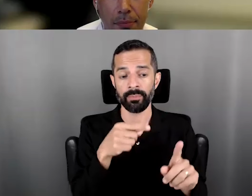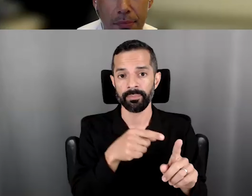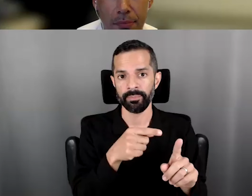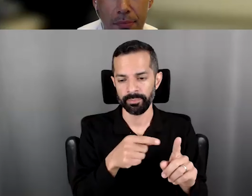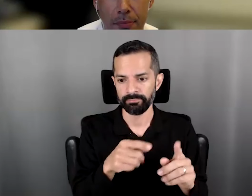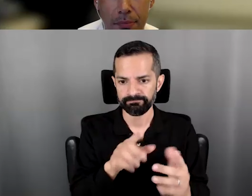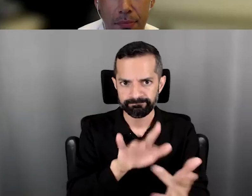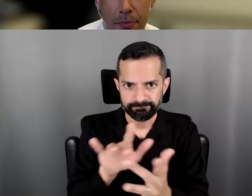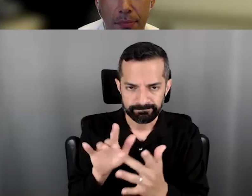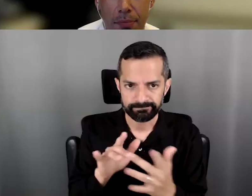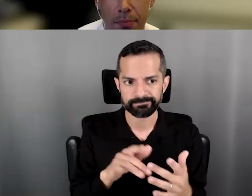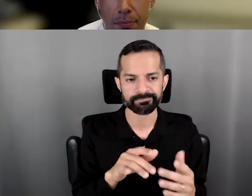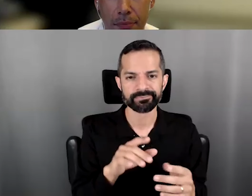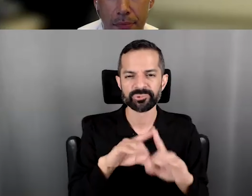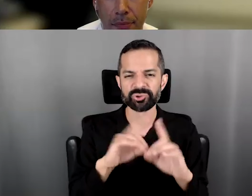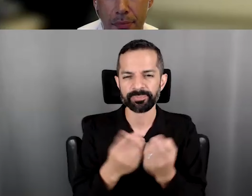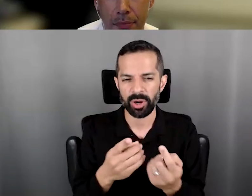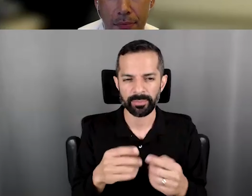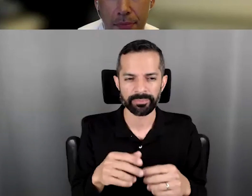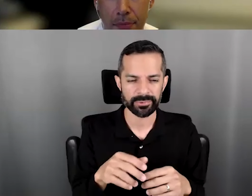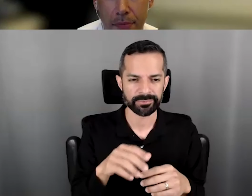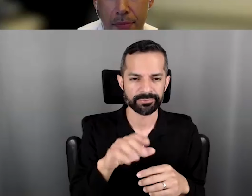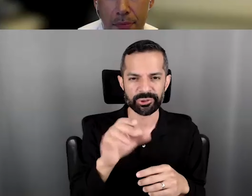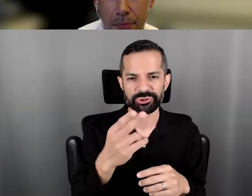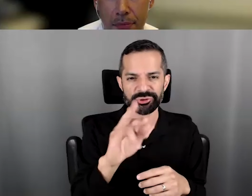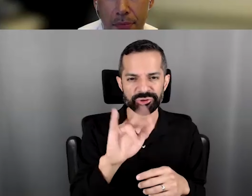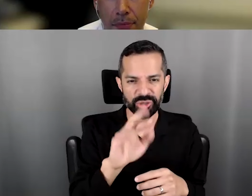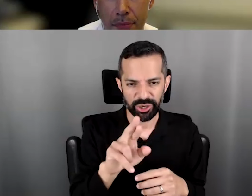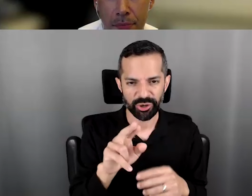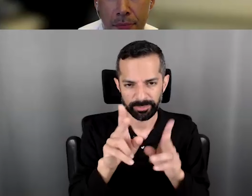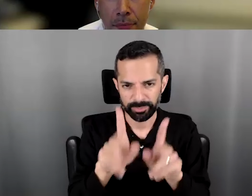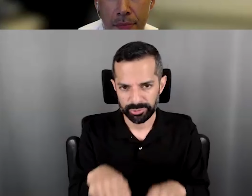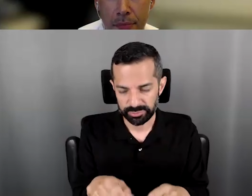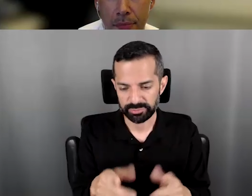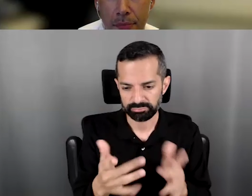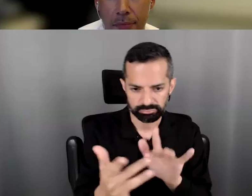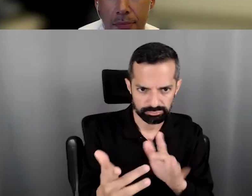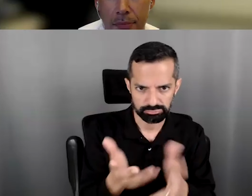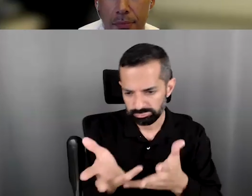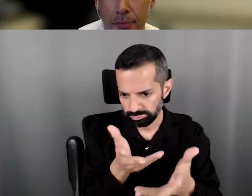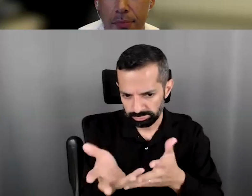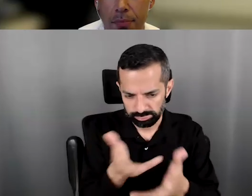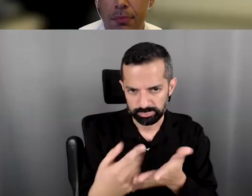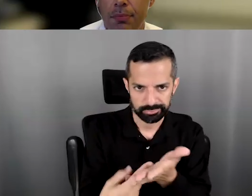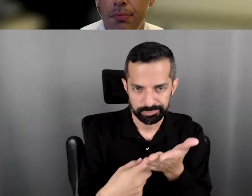So certainly it should be the department chairs and department members that are identifying, you know, their own needs.